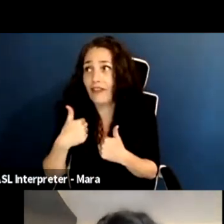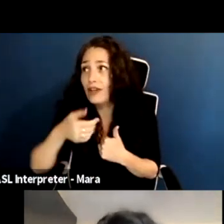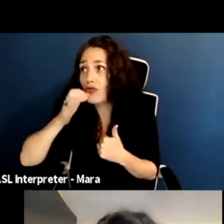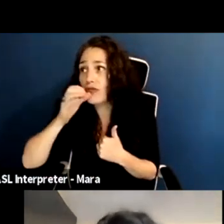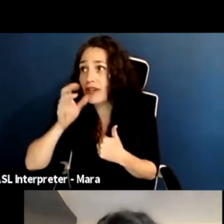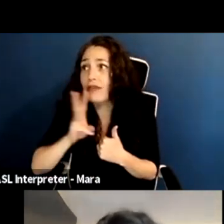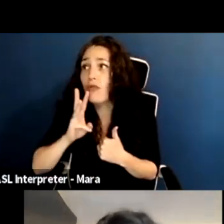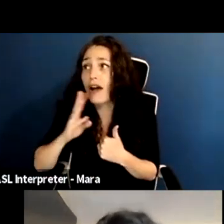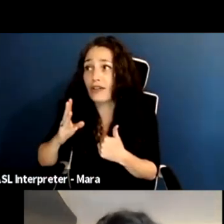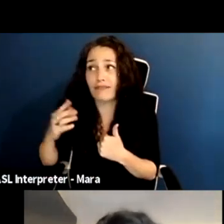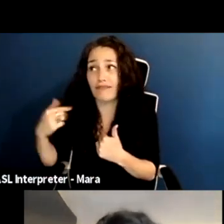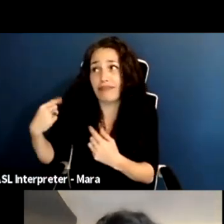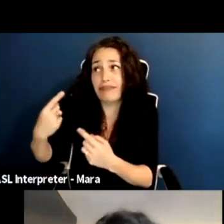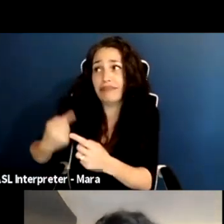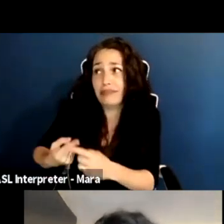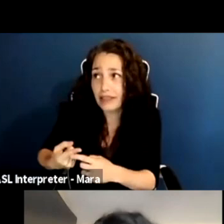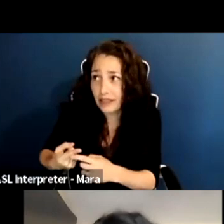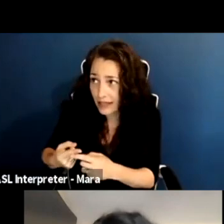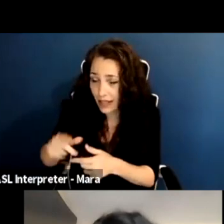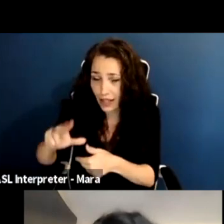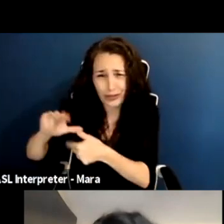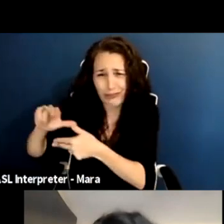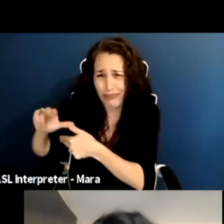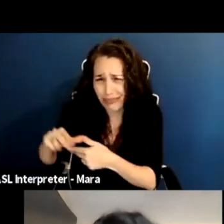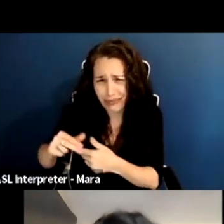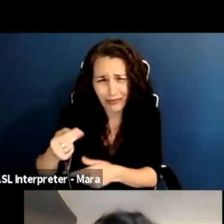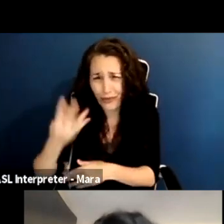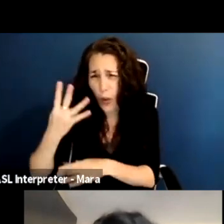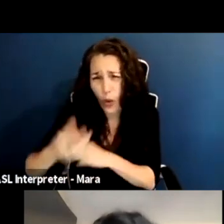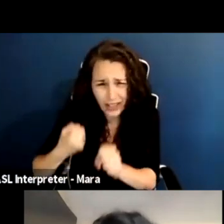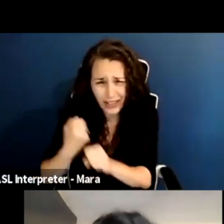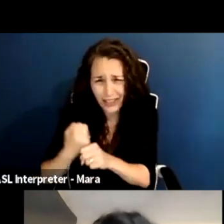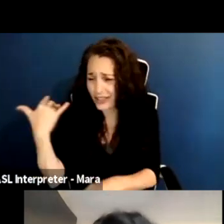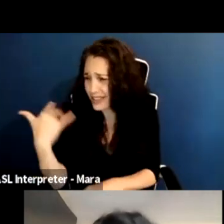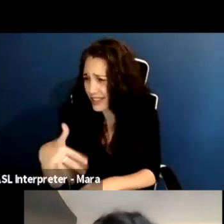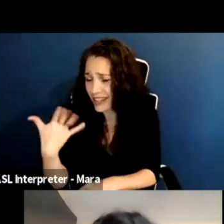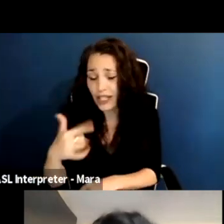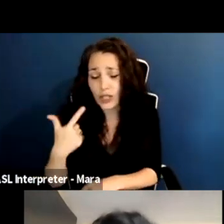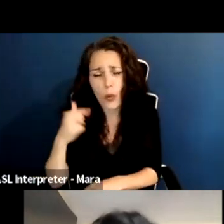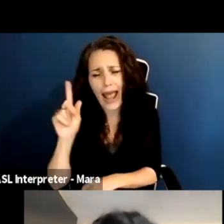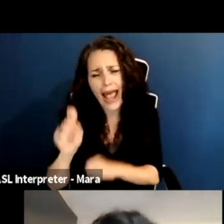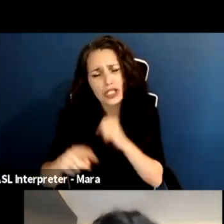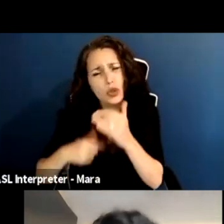that it's been four years now. And I wanted to ask a little bit about the process of inventing Remora,